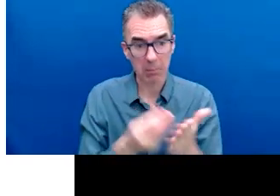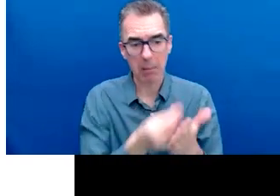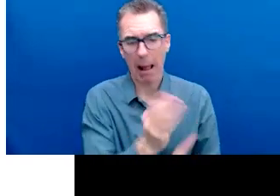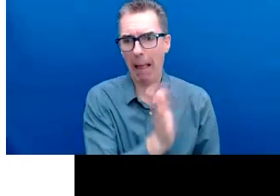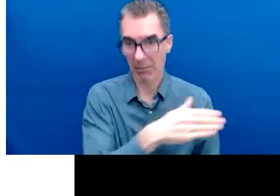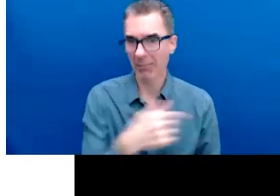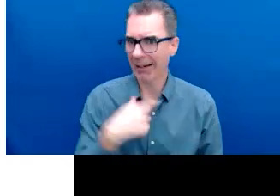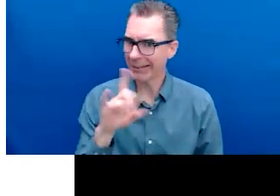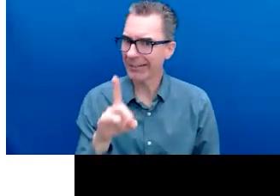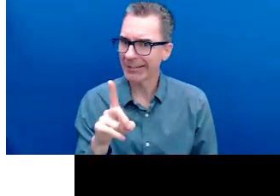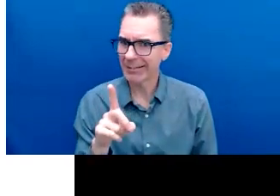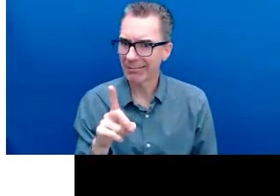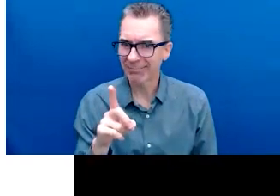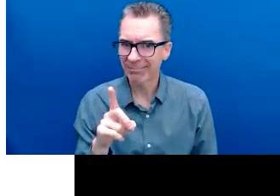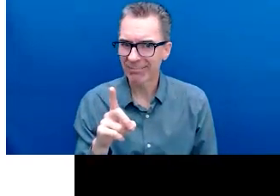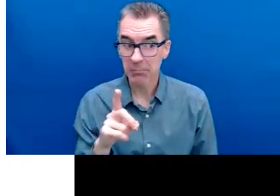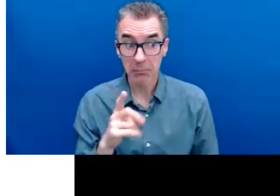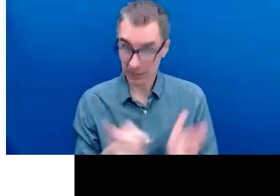Sometimes that's possible. Sometimes it's not possible.